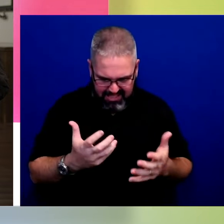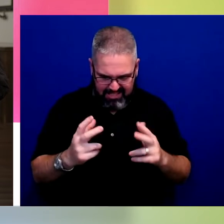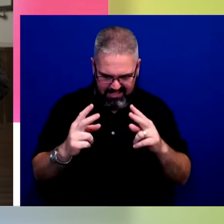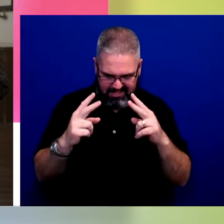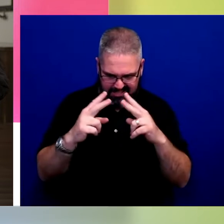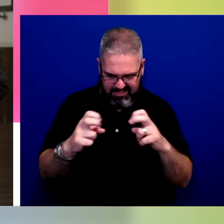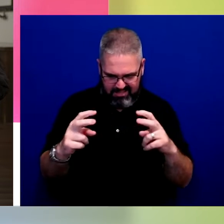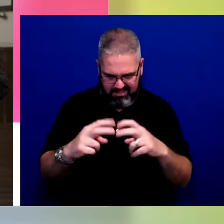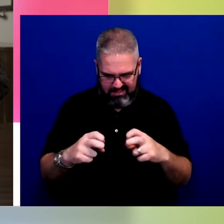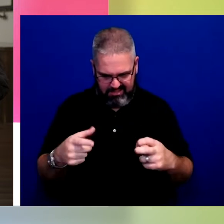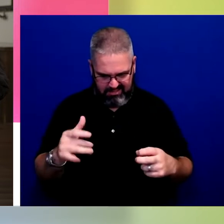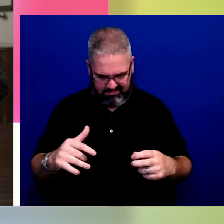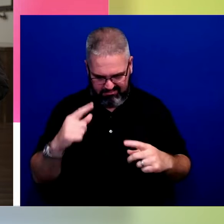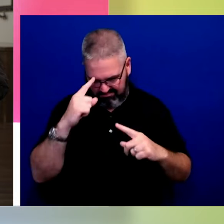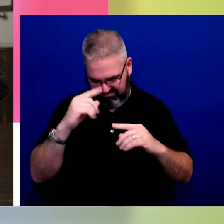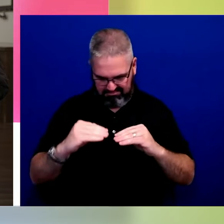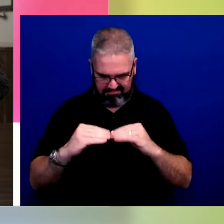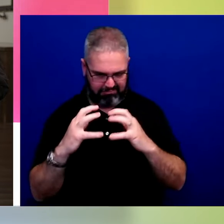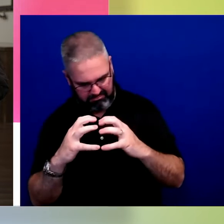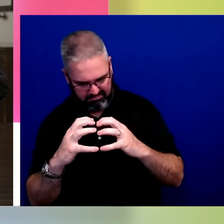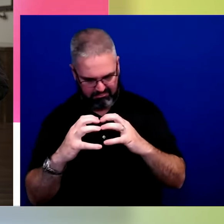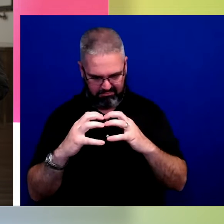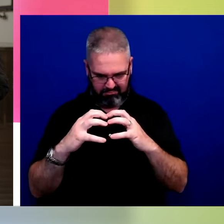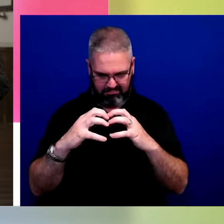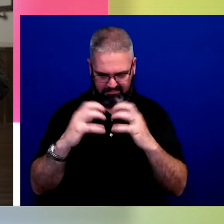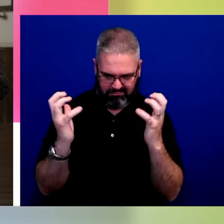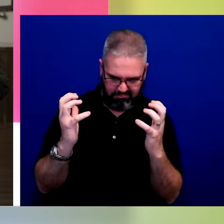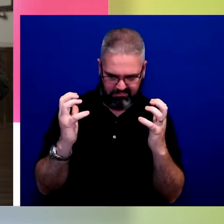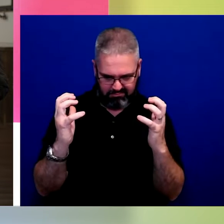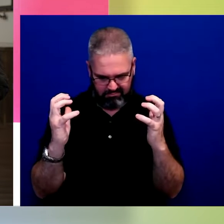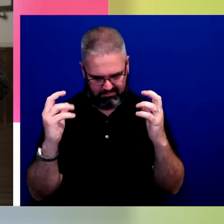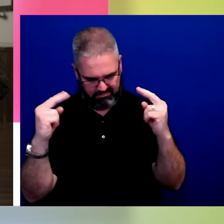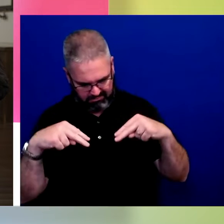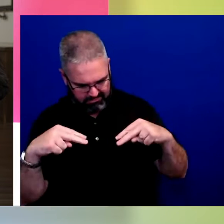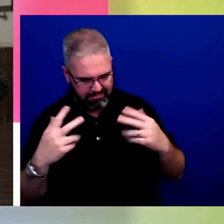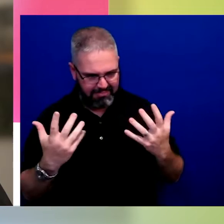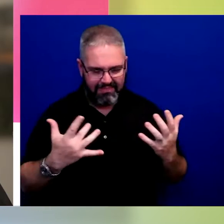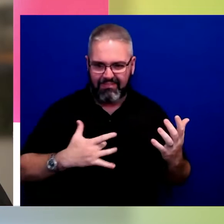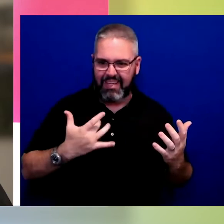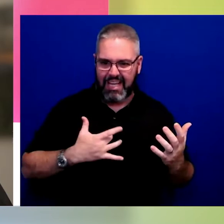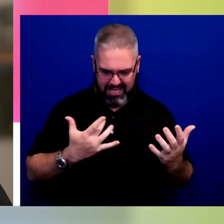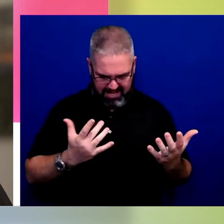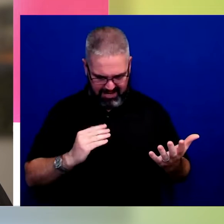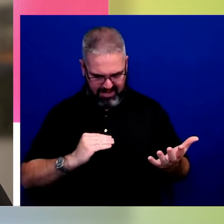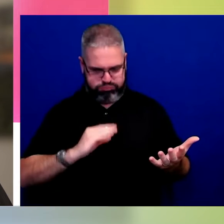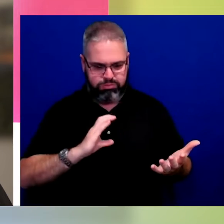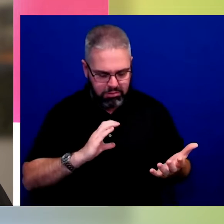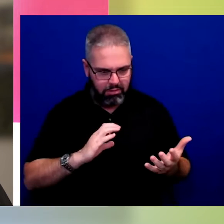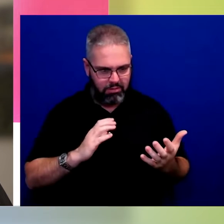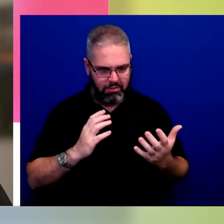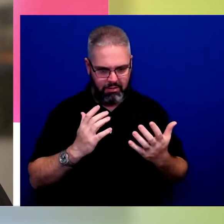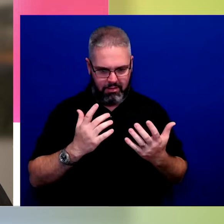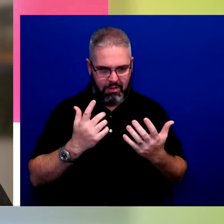that petulant part of our minds that wants fulfillment by achieving or displaying,